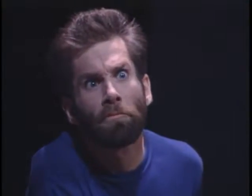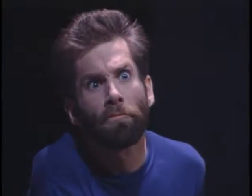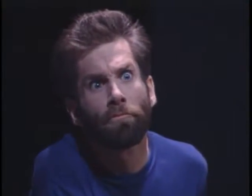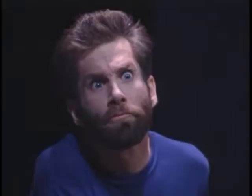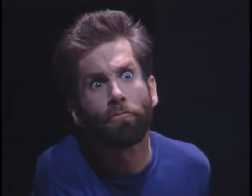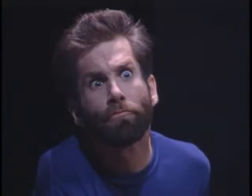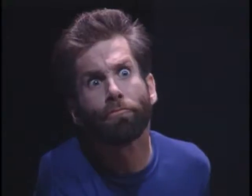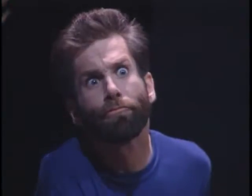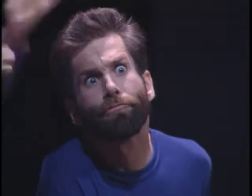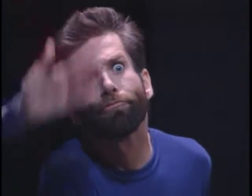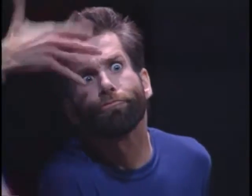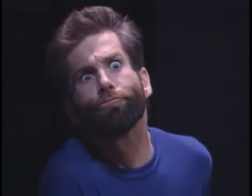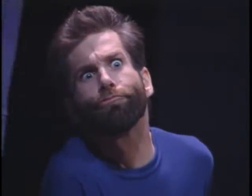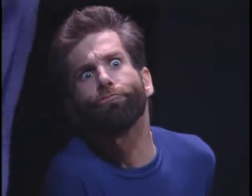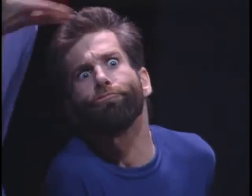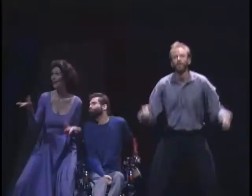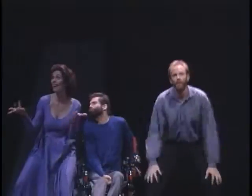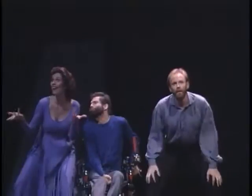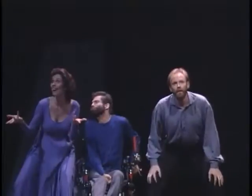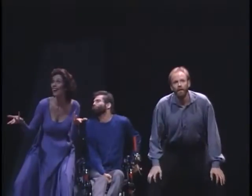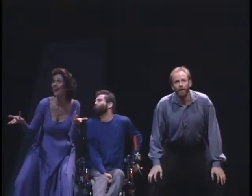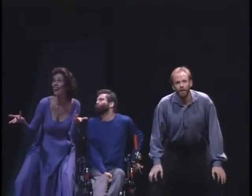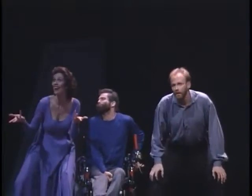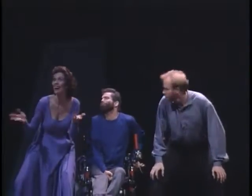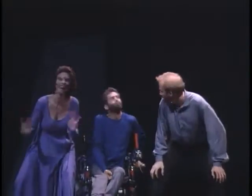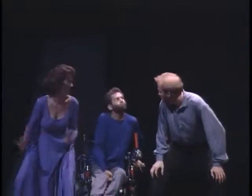what a script